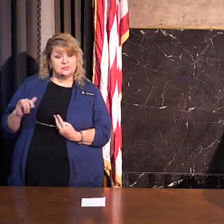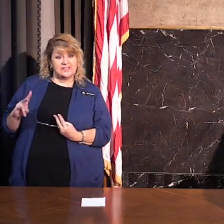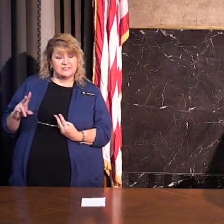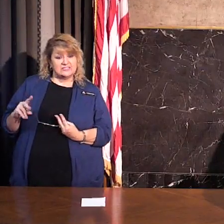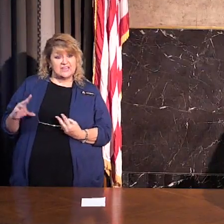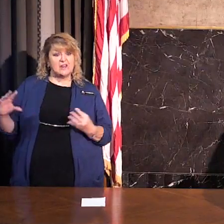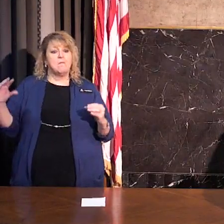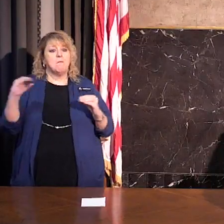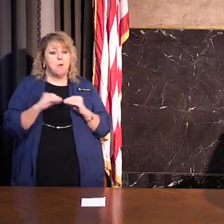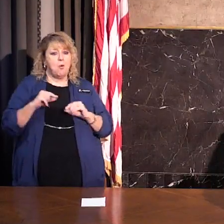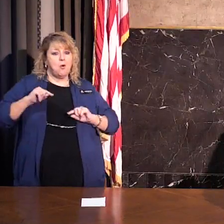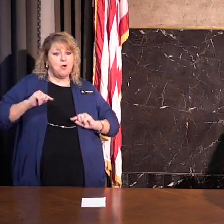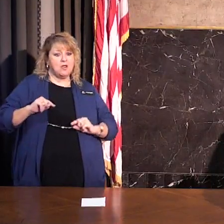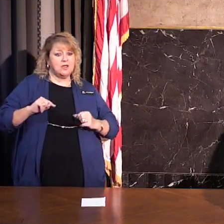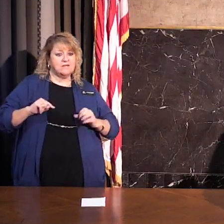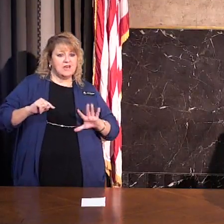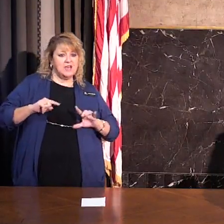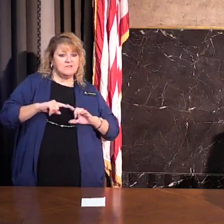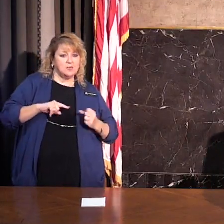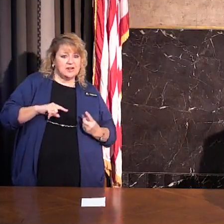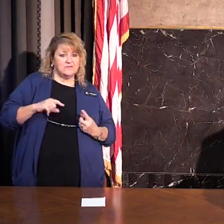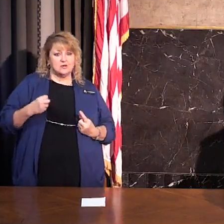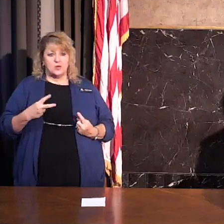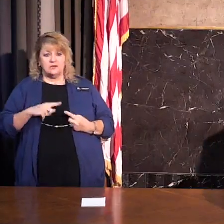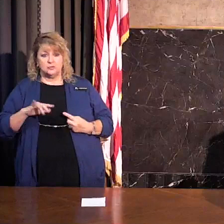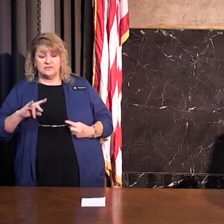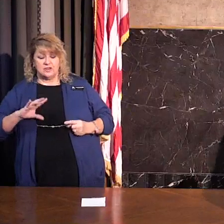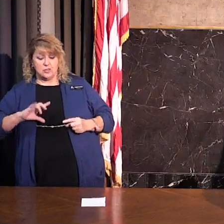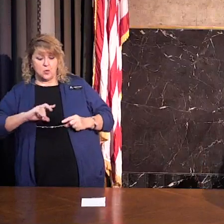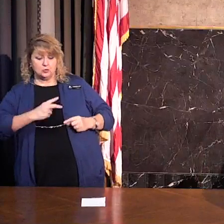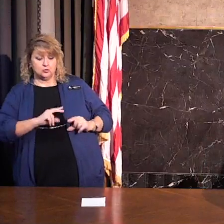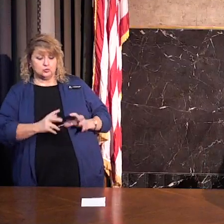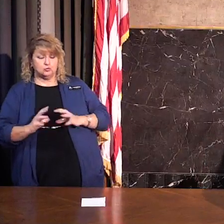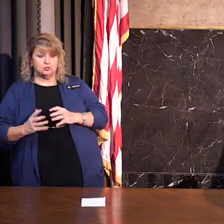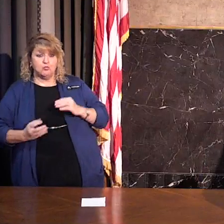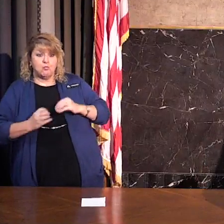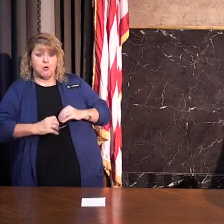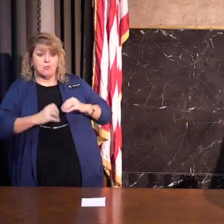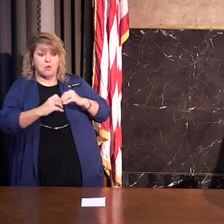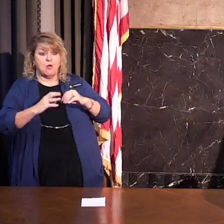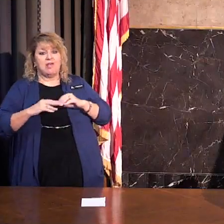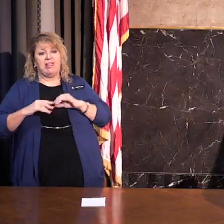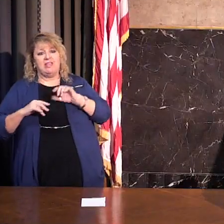year olds There's just no